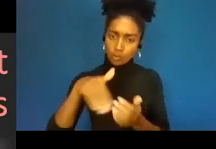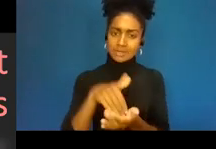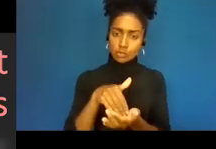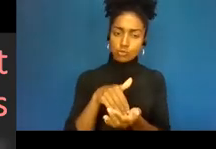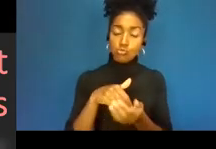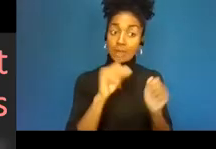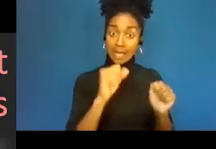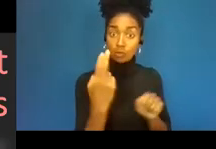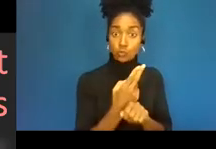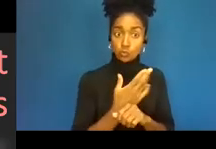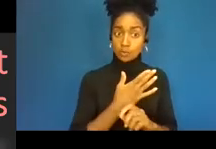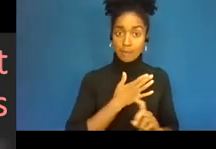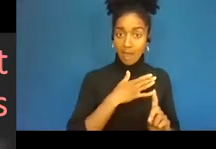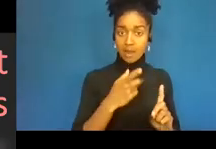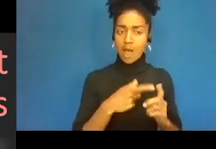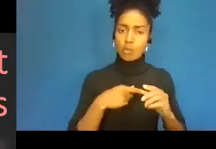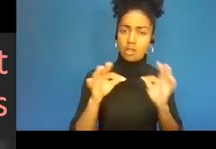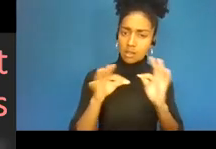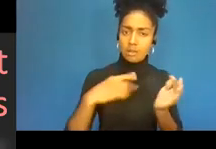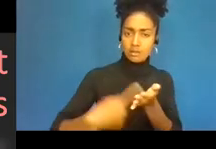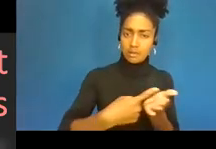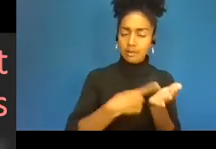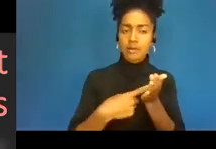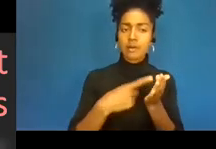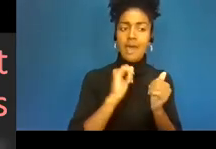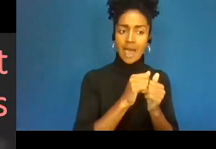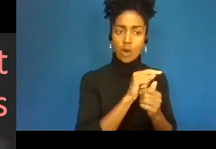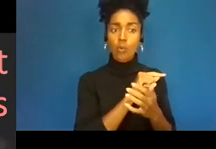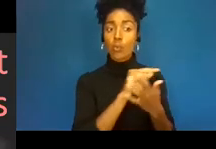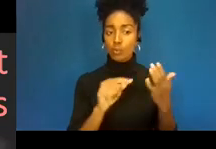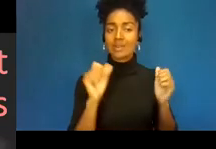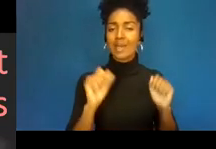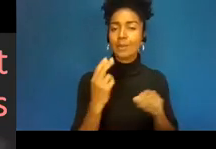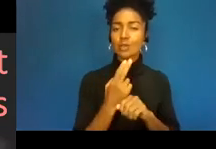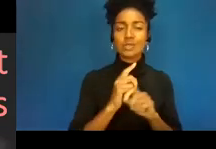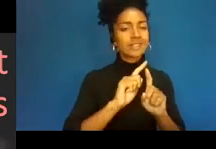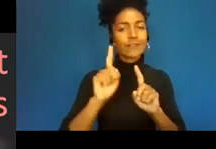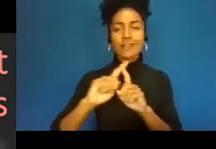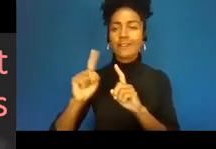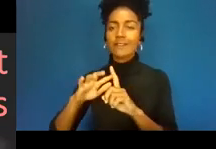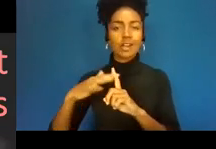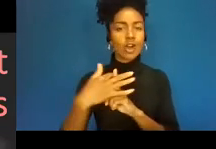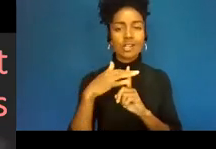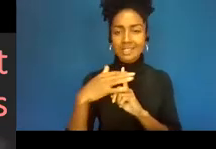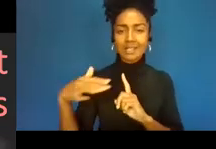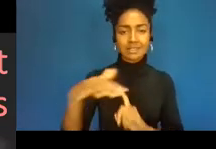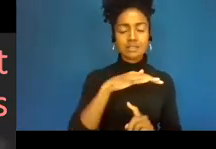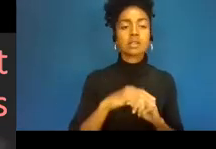As I move forward, I'll talk about ways in which it can be used in a variety of contexts. So let me tell you briefly that